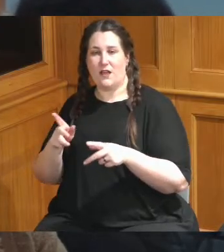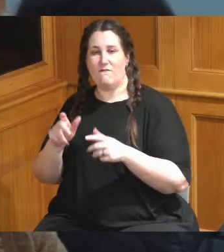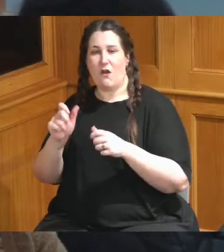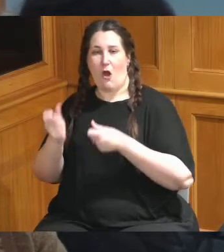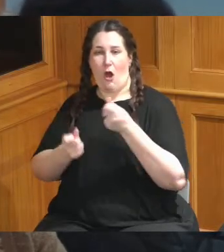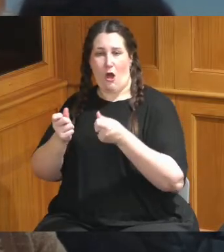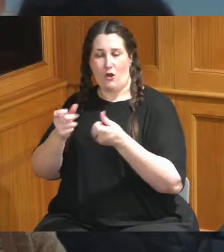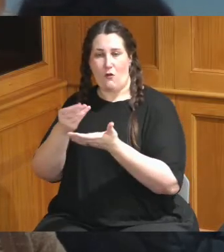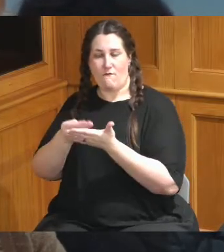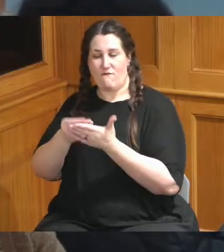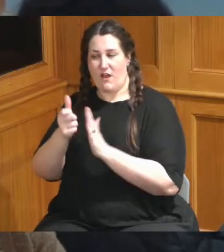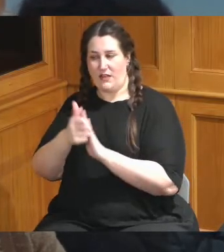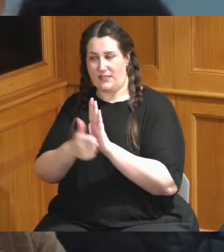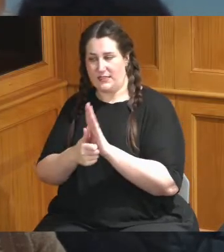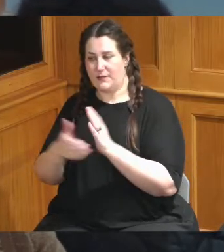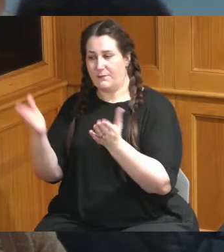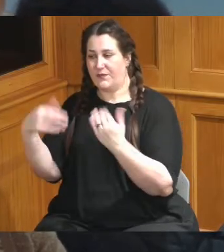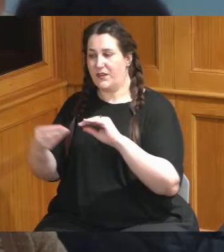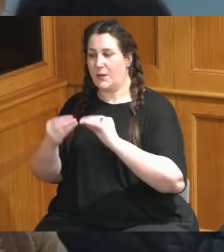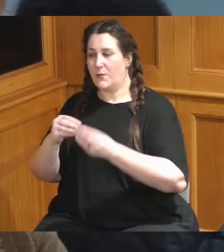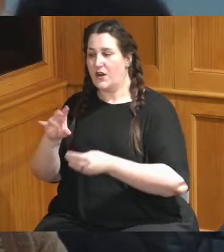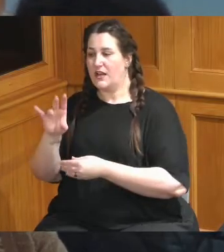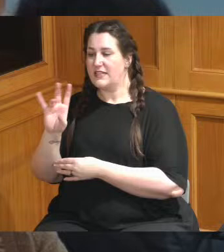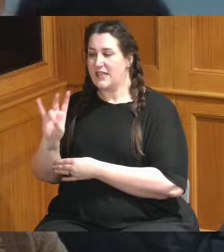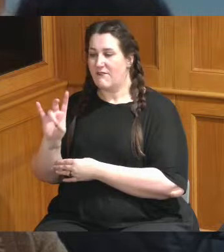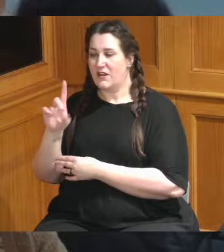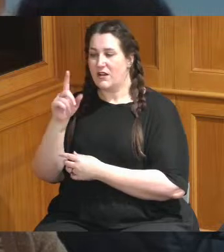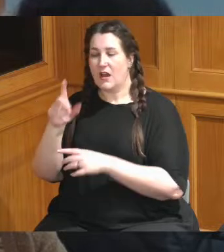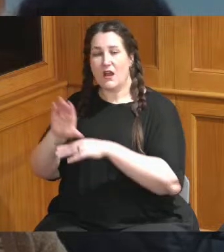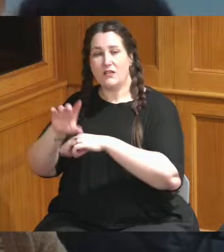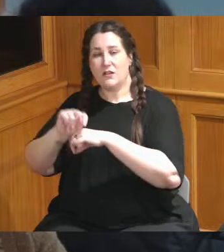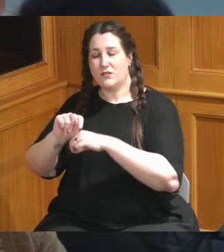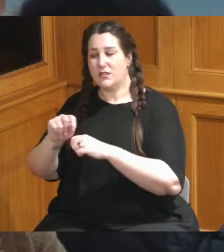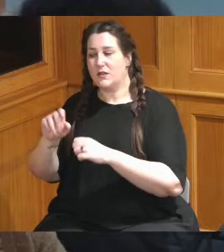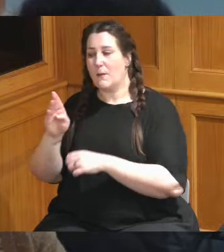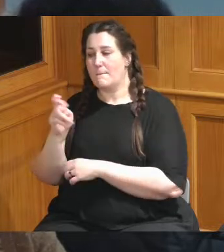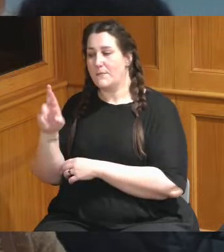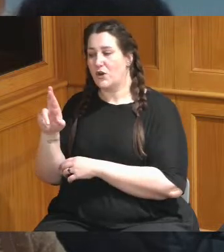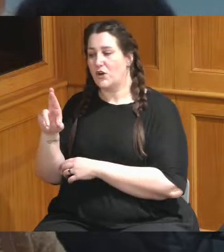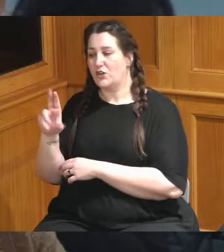Item number seven is a resolution for a consultant agreement with Burgess and Niple for the Round